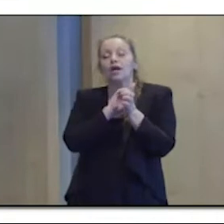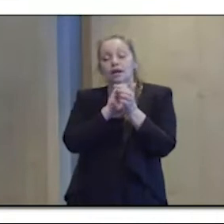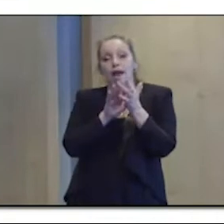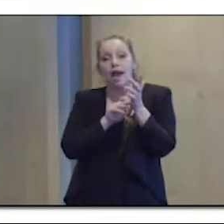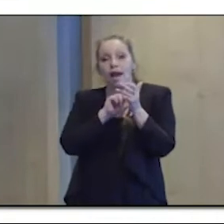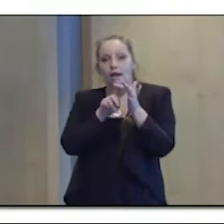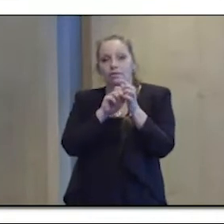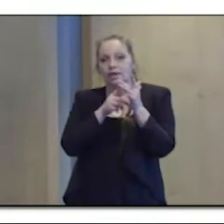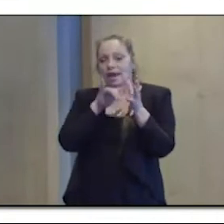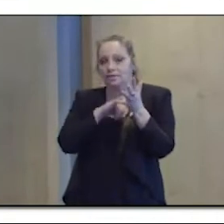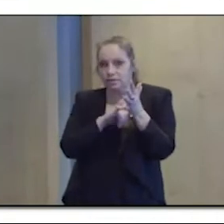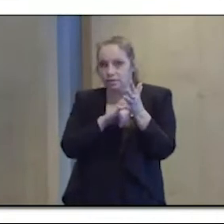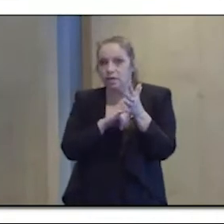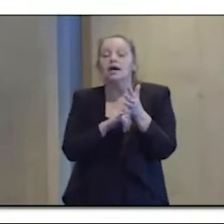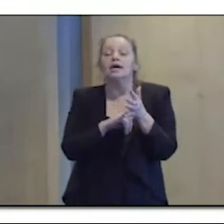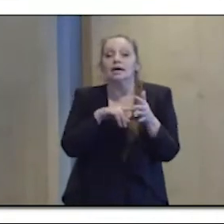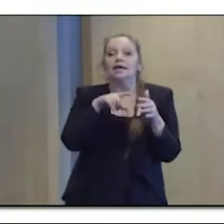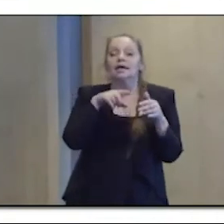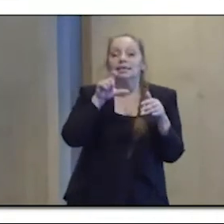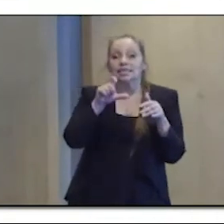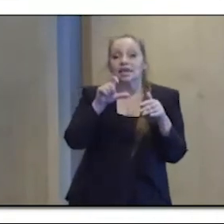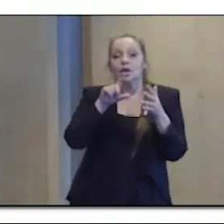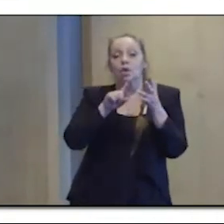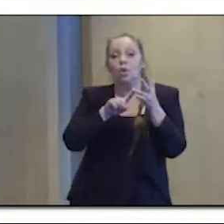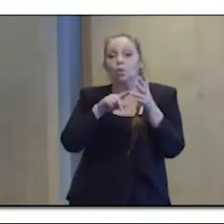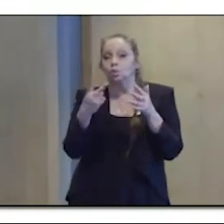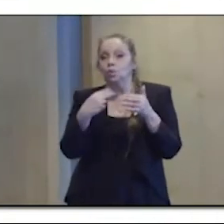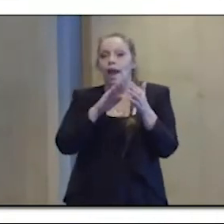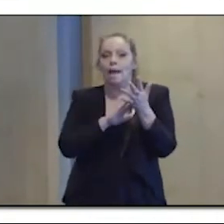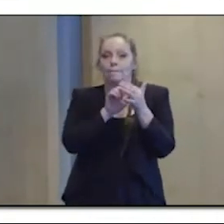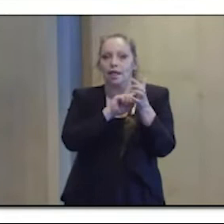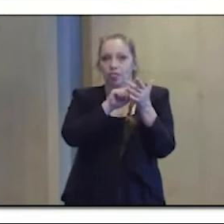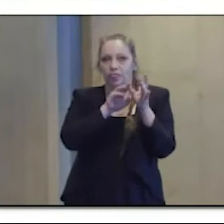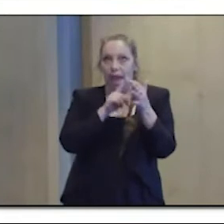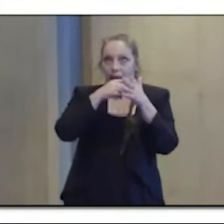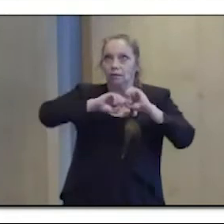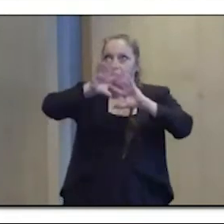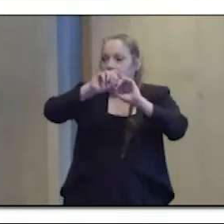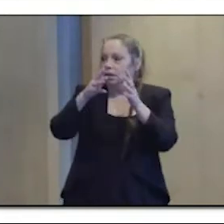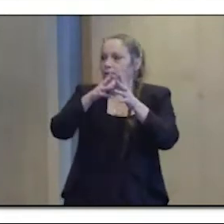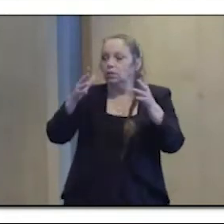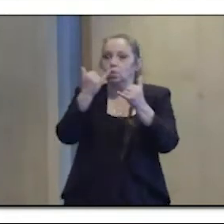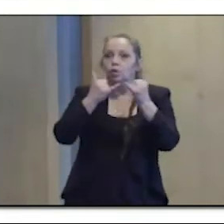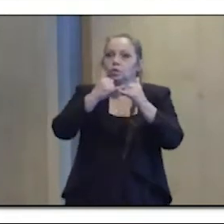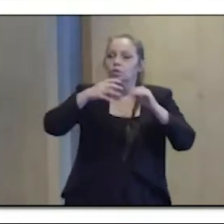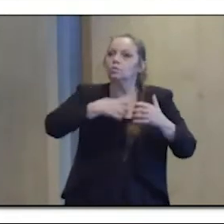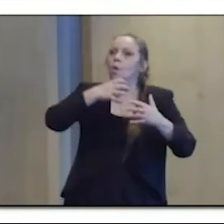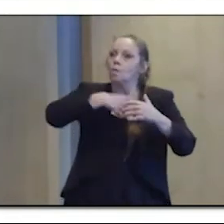and methane into the atmosphere. Also water vapor is a key greenhouse gas that we don't talk about,